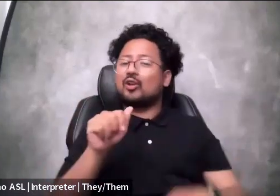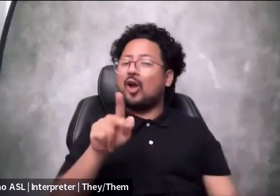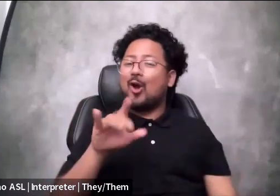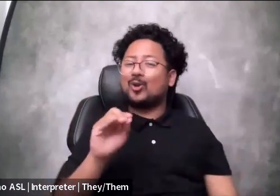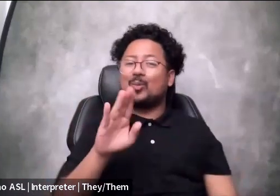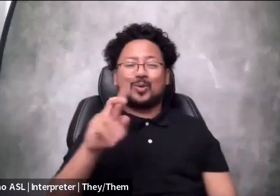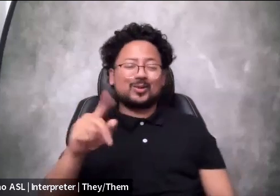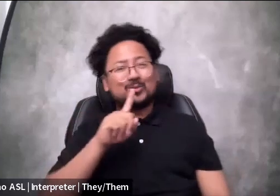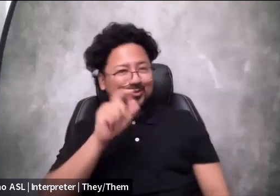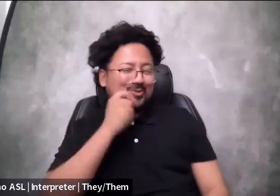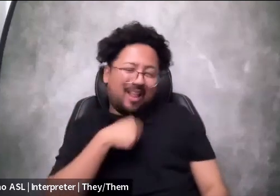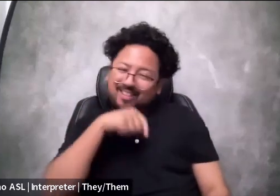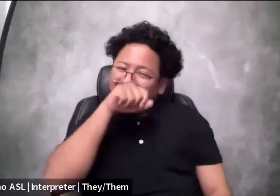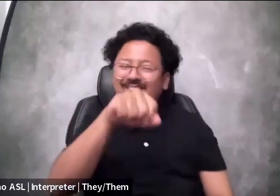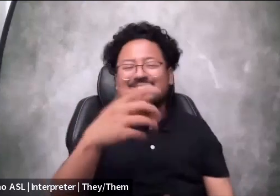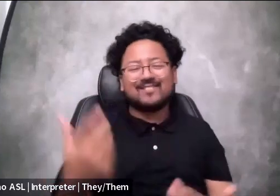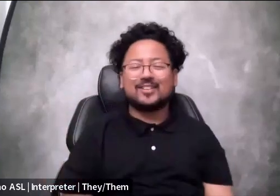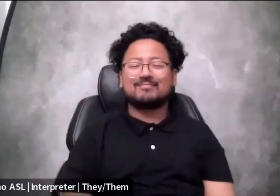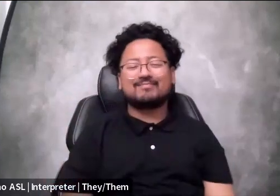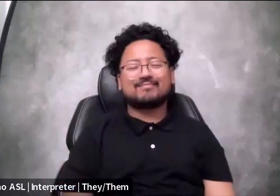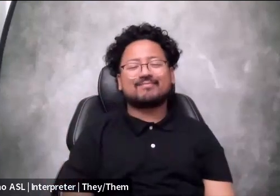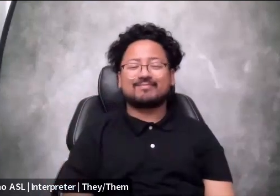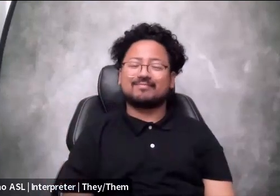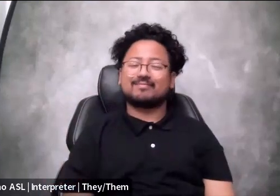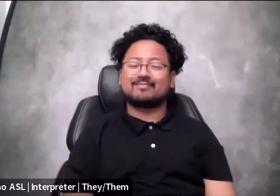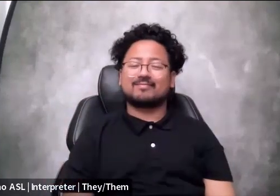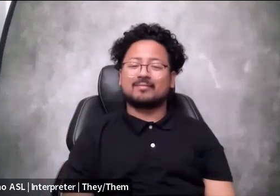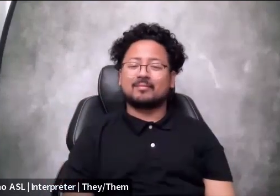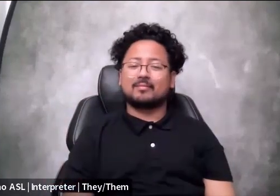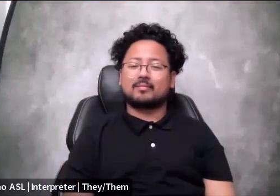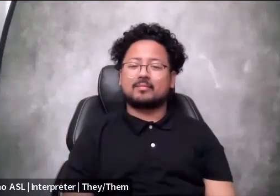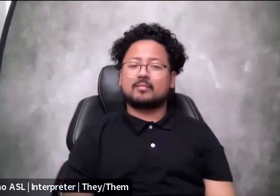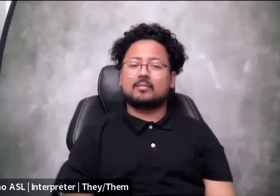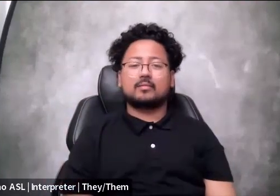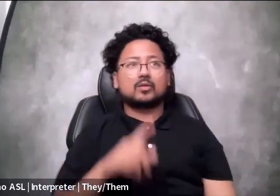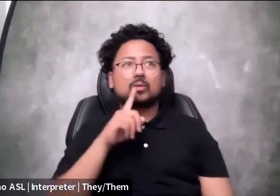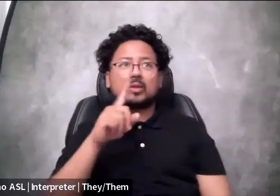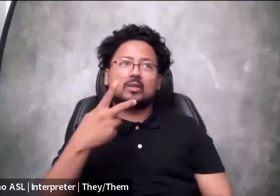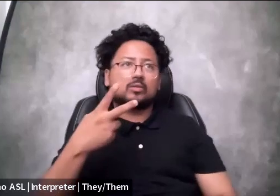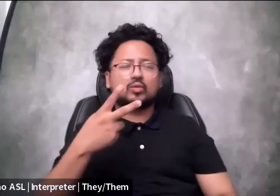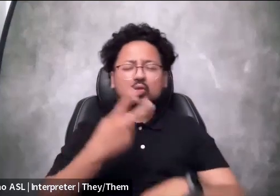I really love it. We usually do it over two days. We do three,